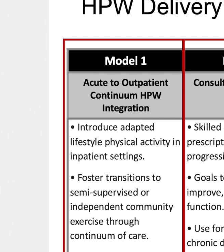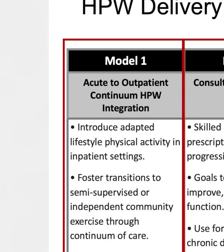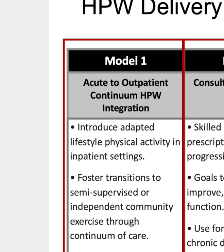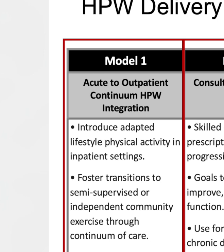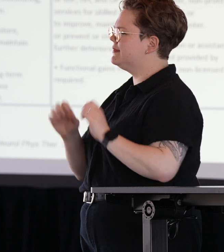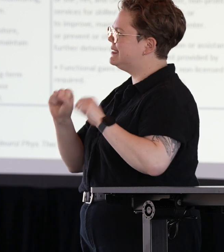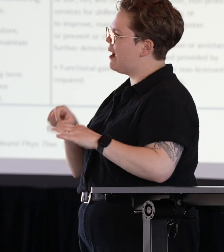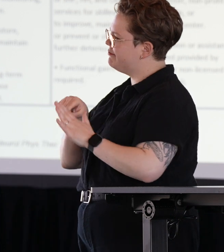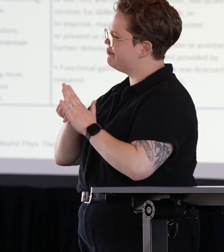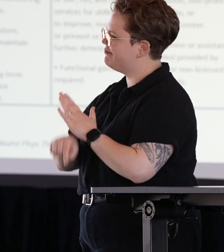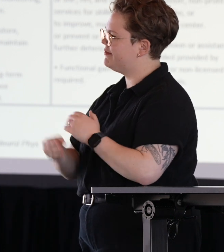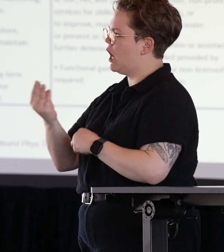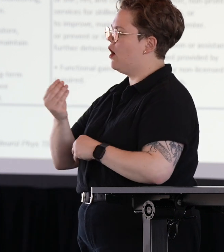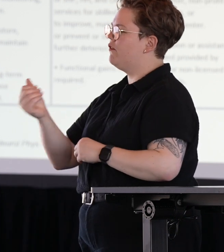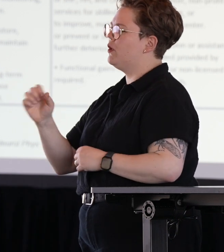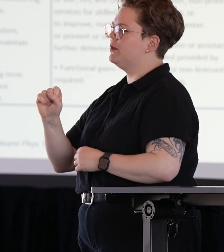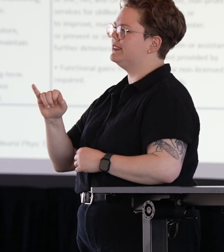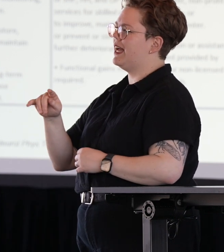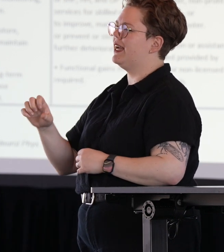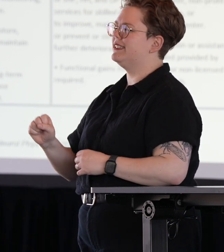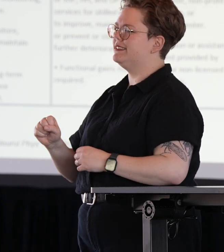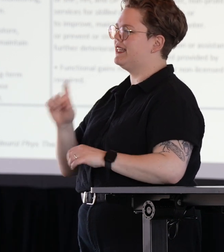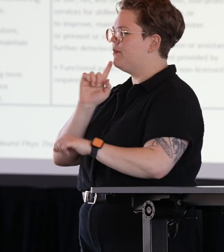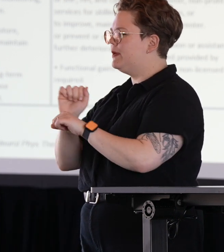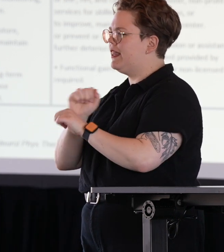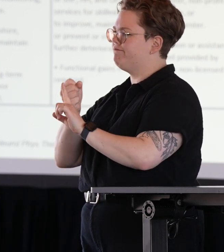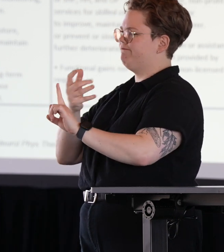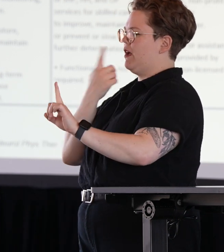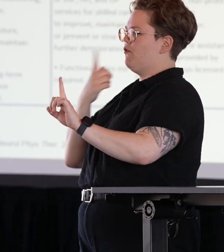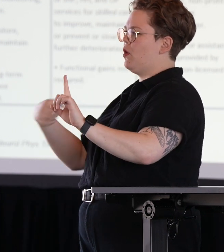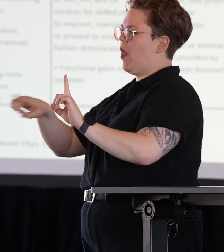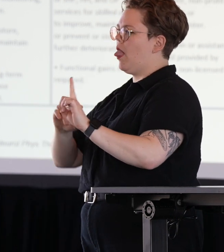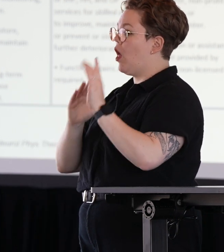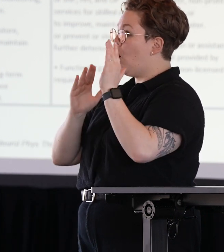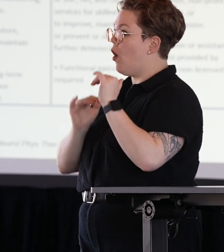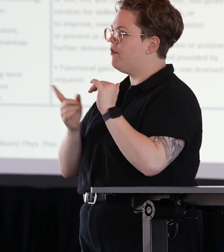and there's a couple slides to tease these out for you, because this is something I really hope you're walking away with today.